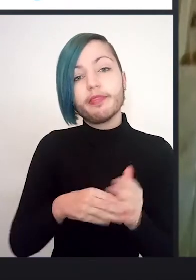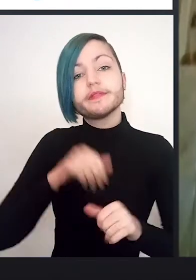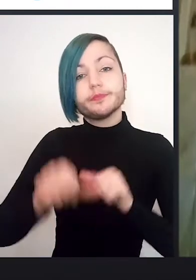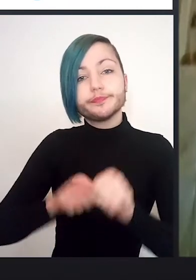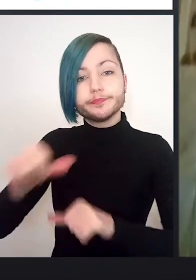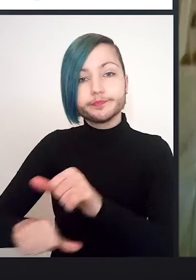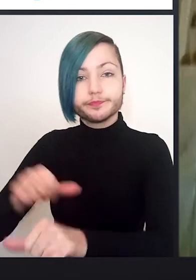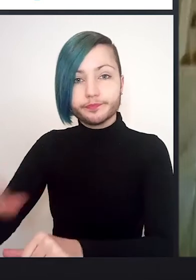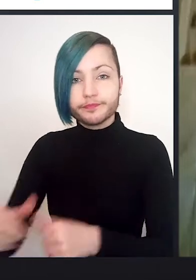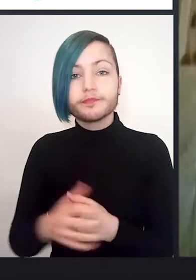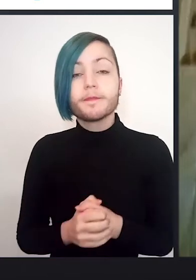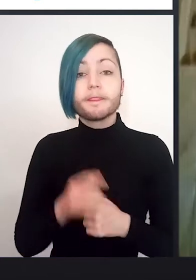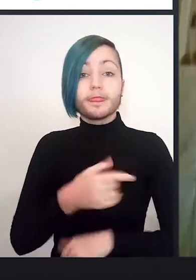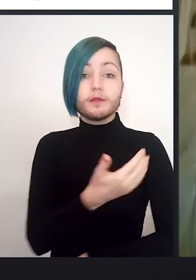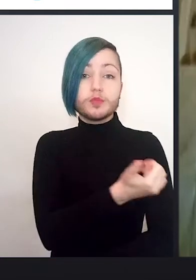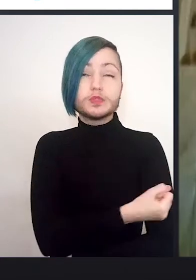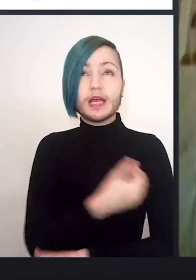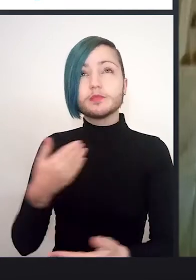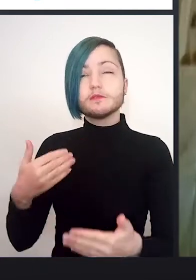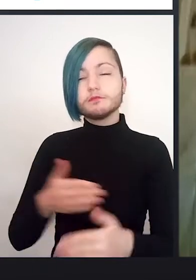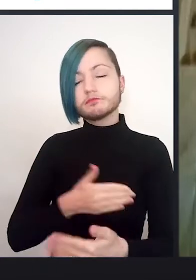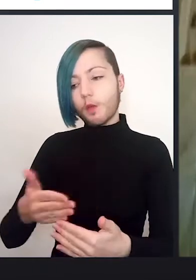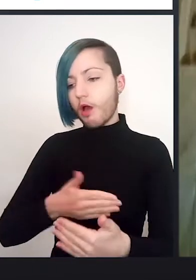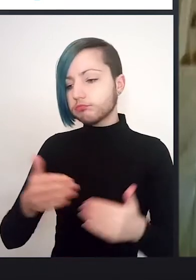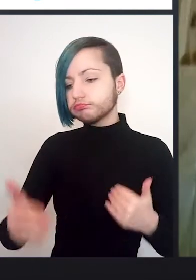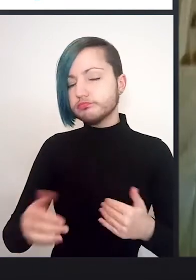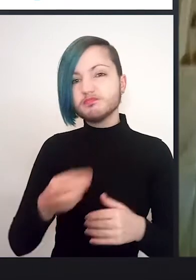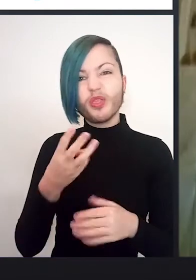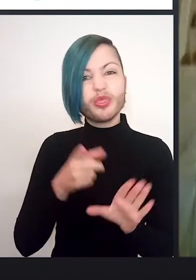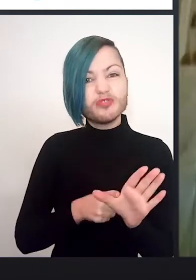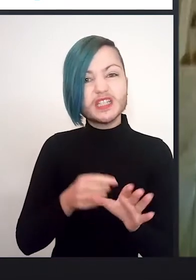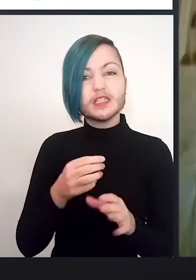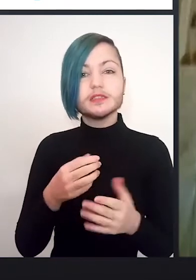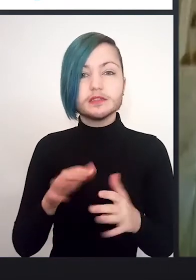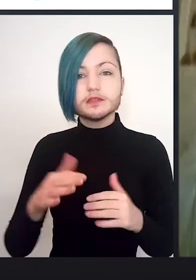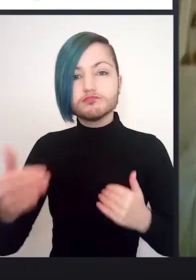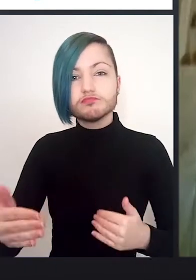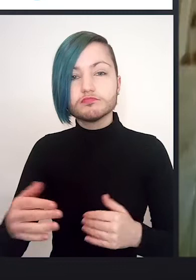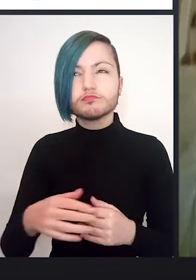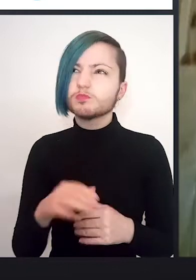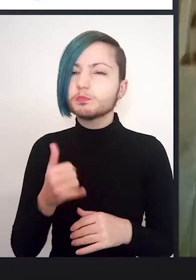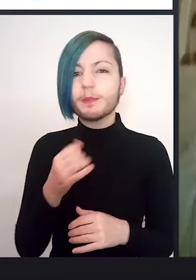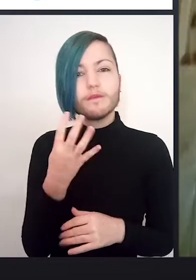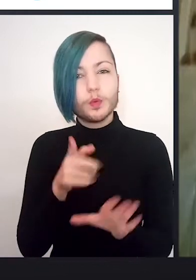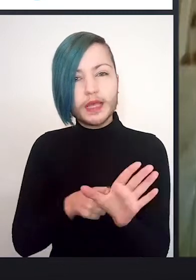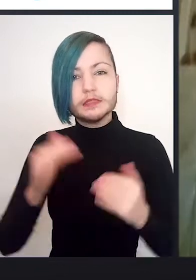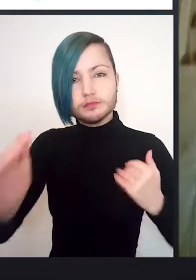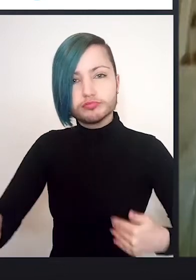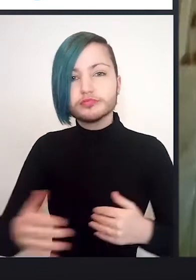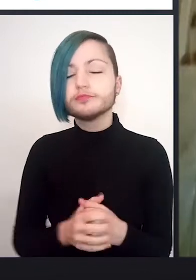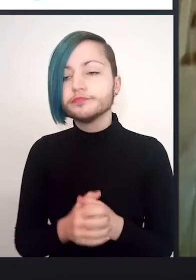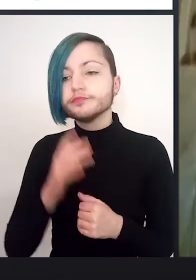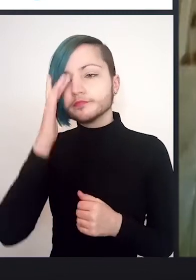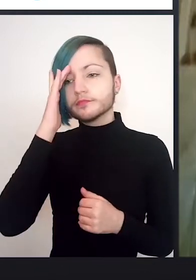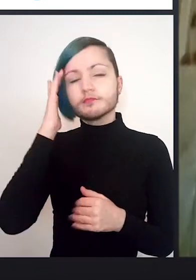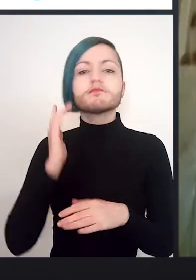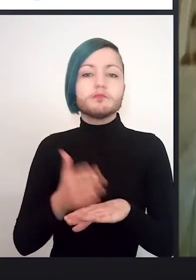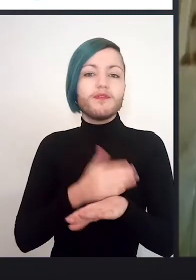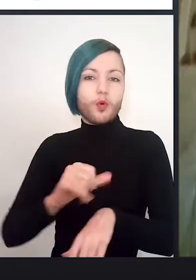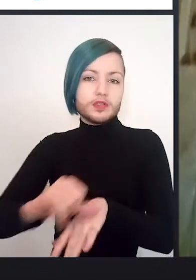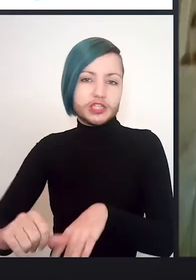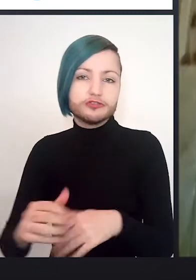The jabs I had for probably 3 years or so, 3 or 4 years leading up to the surgery.